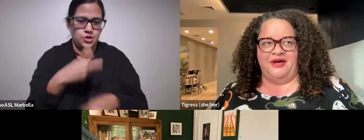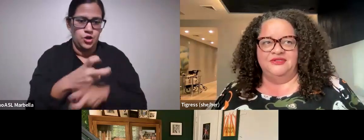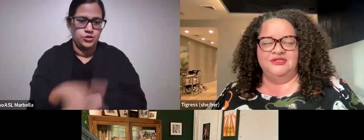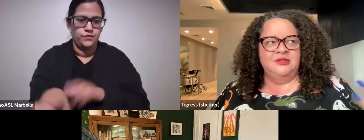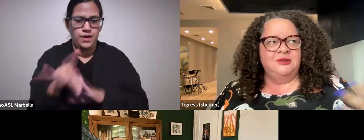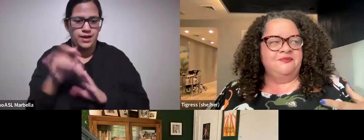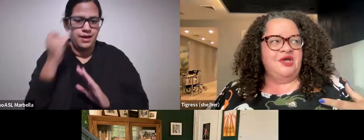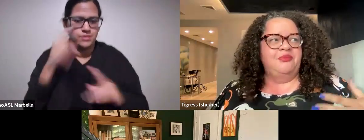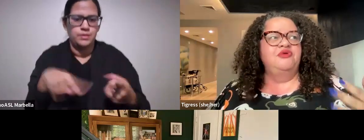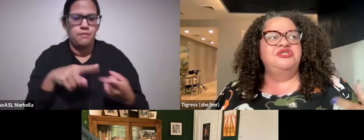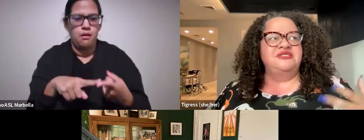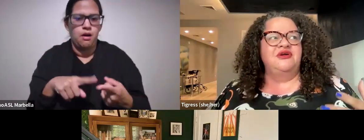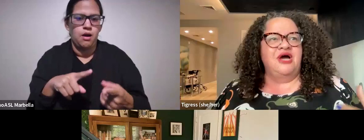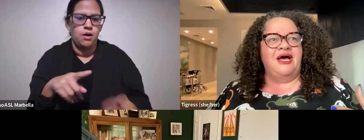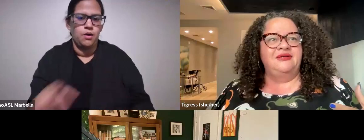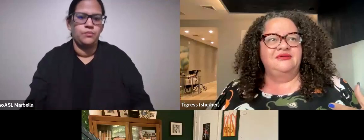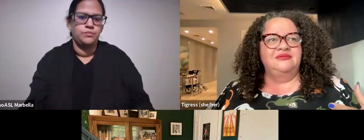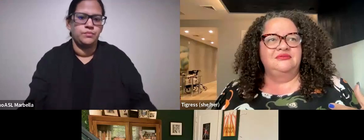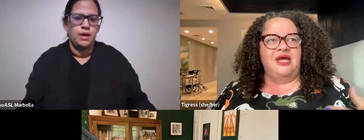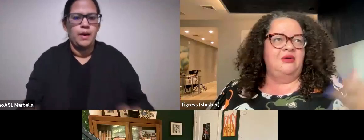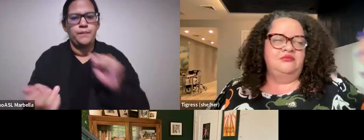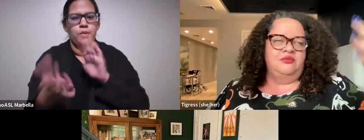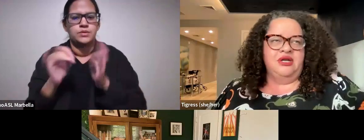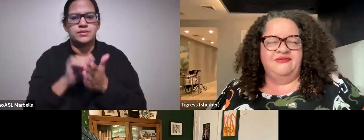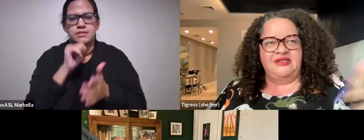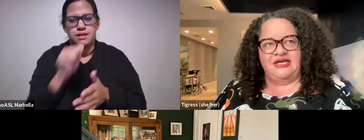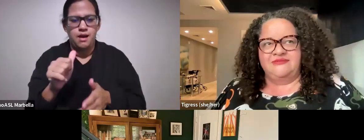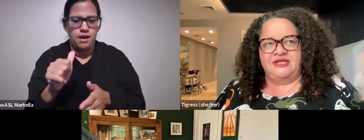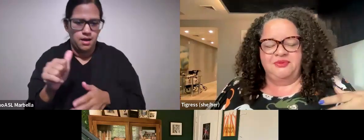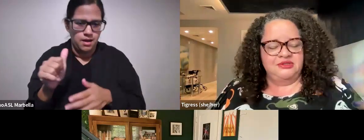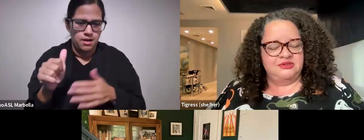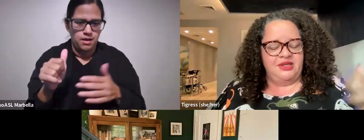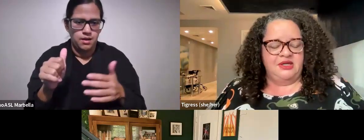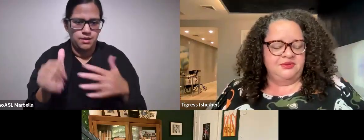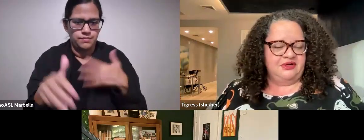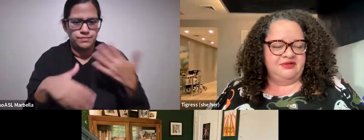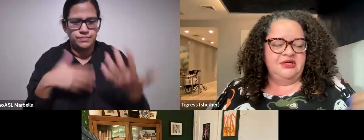about approaches that are not how we're going to find the next magic pill to weight loss or whatever.